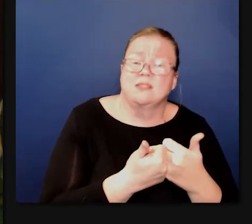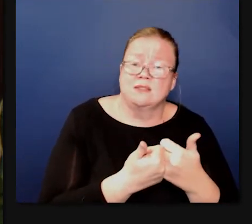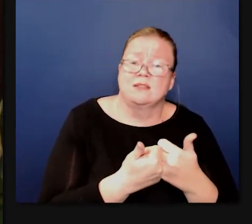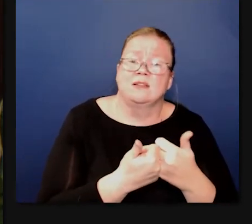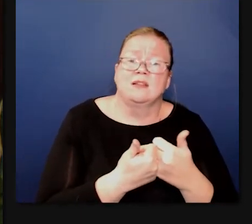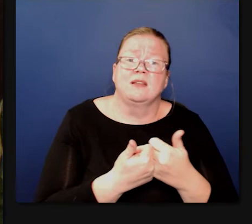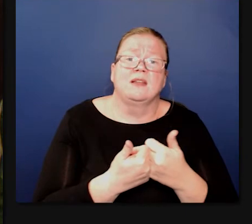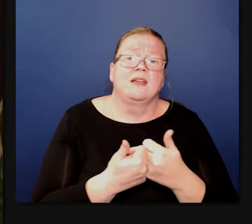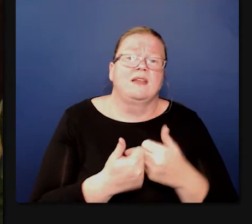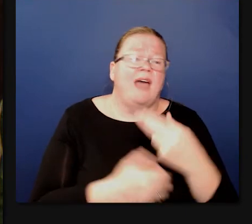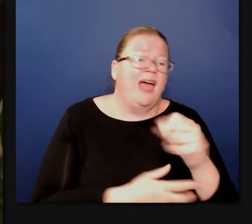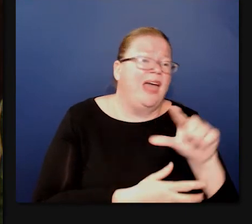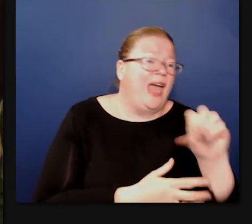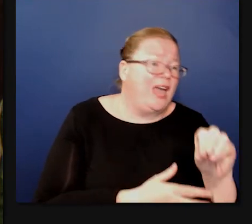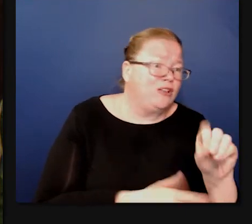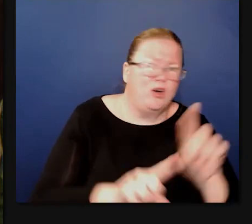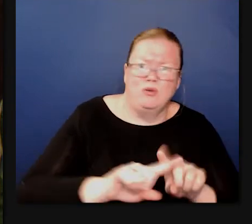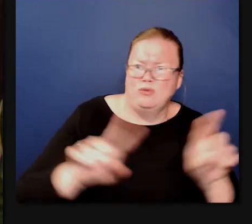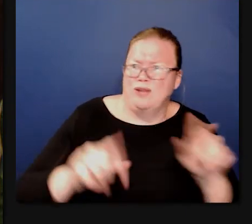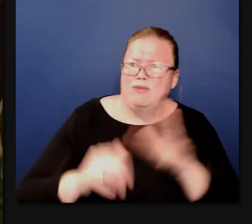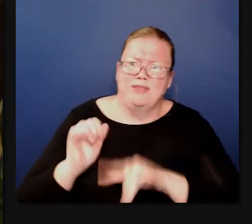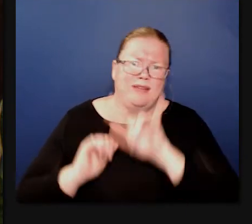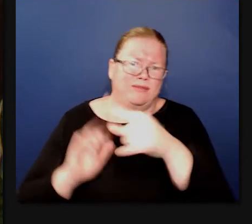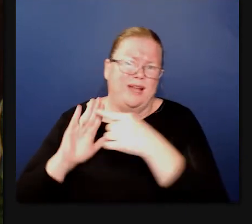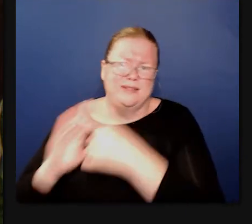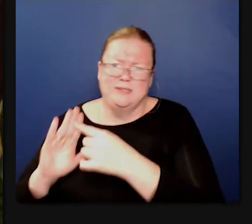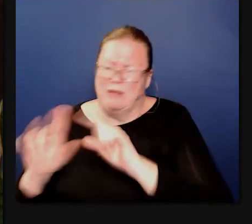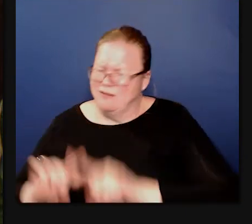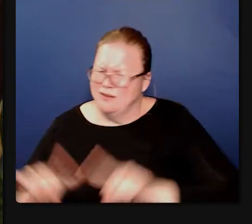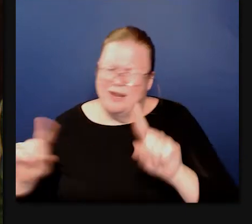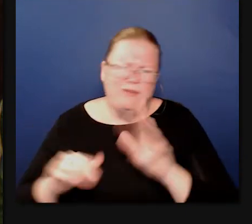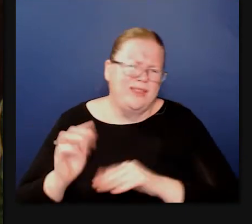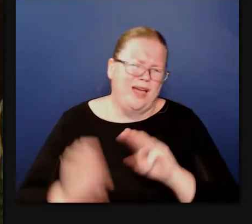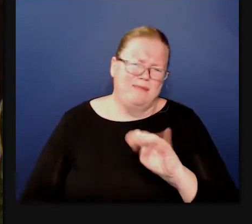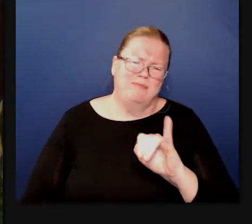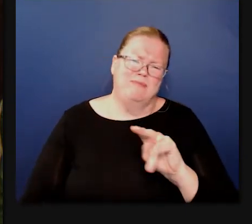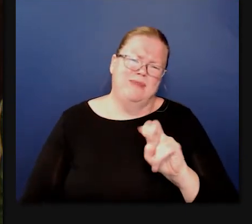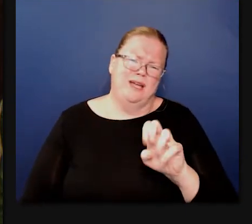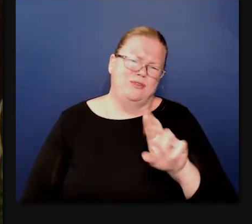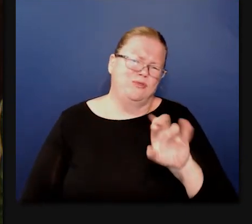The needs of Halo, very different than needs of Flight Sim, which is very different for the needs of Minecraft.